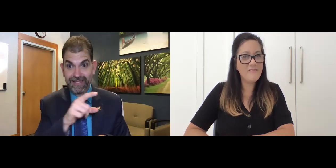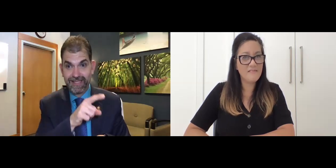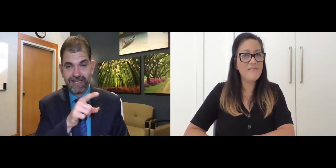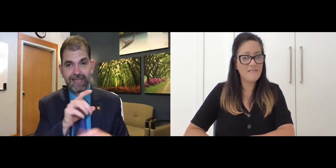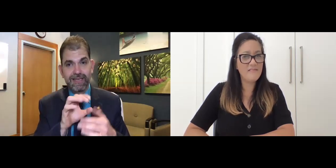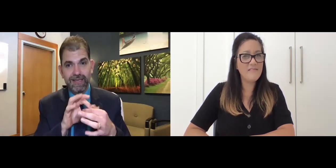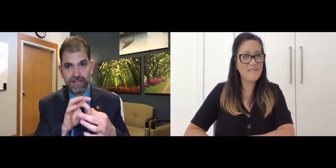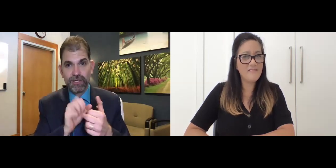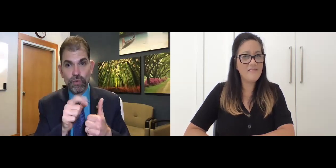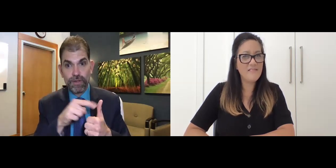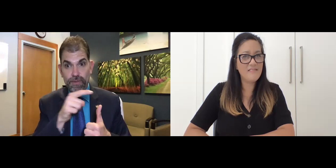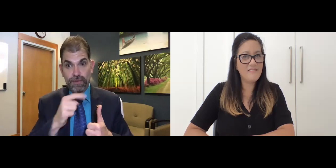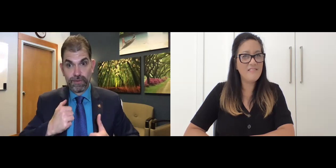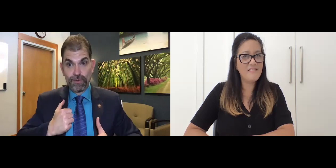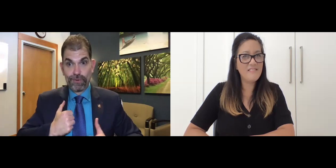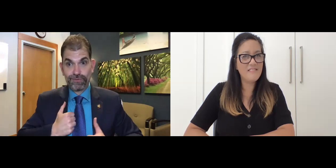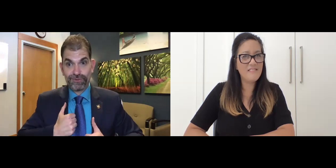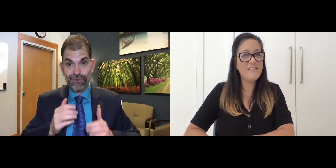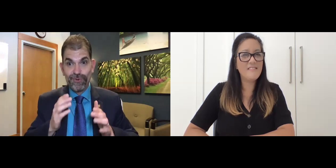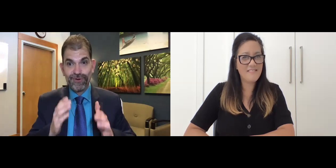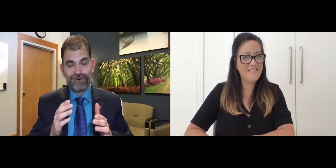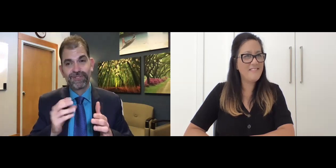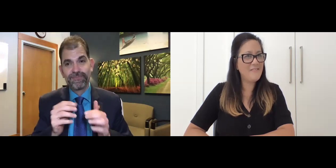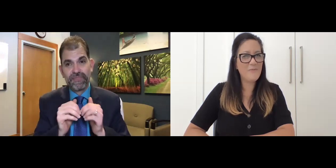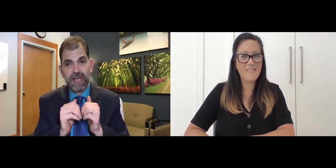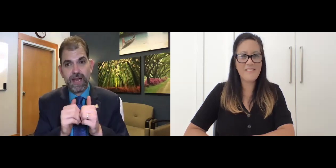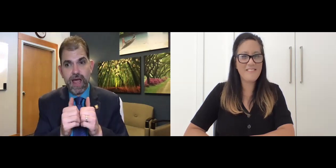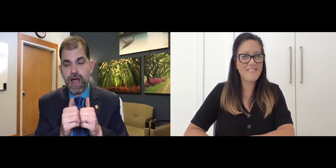So I worked in that medical center with those veterans